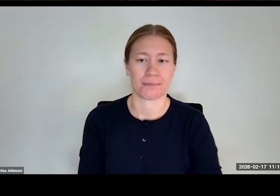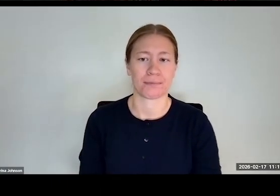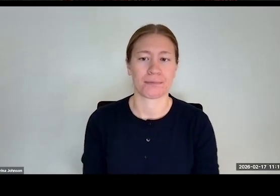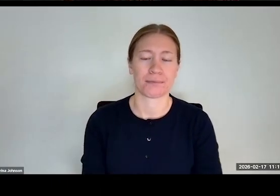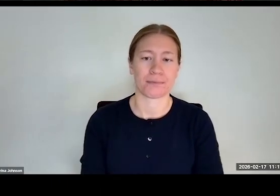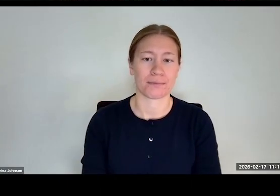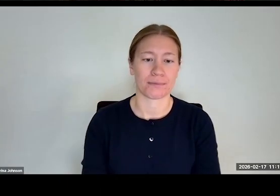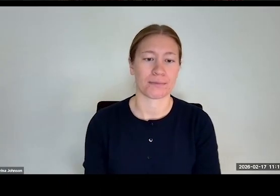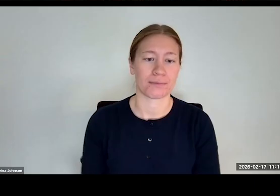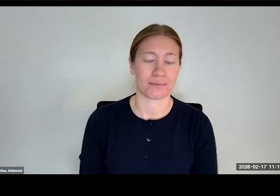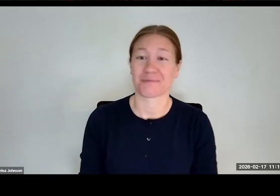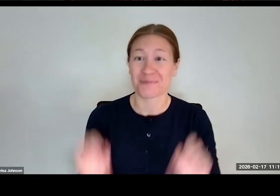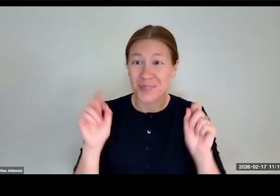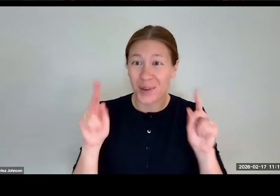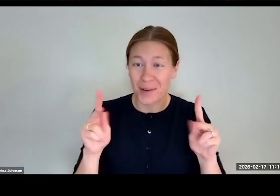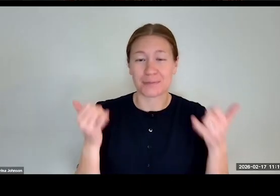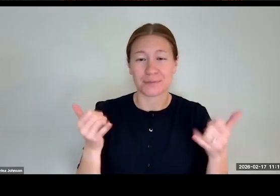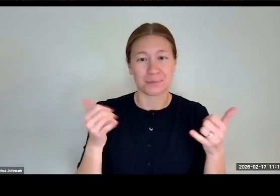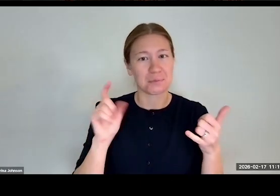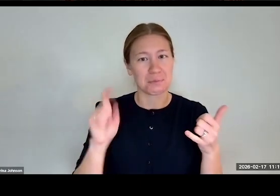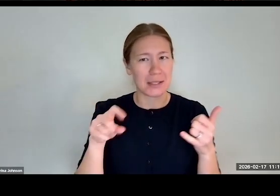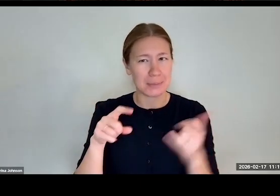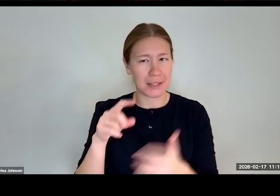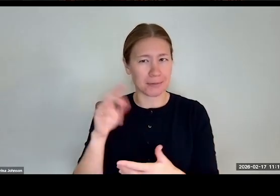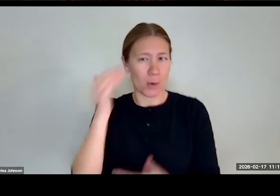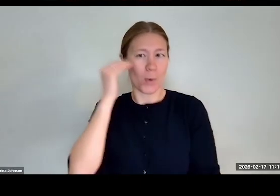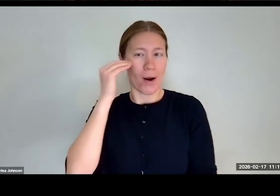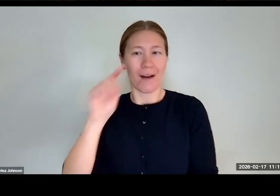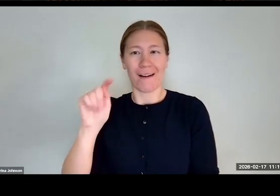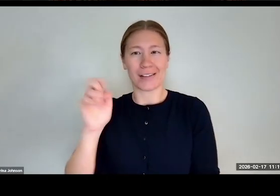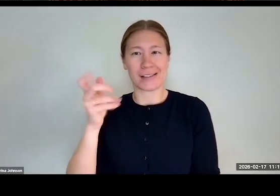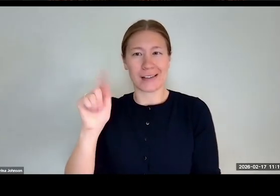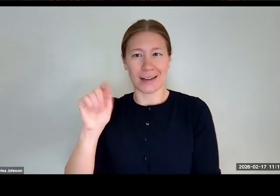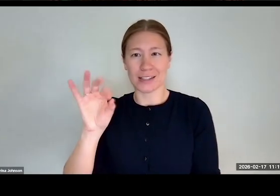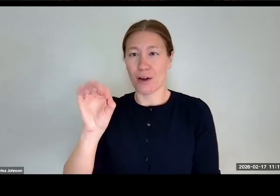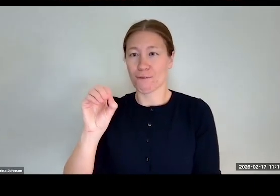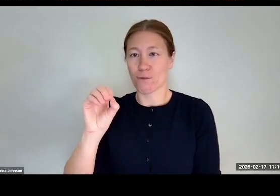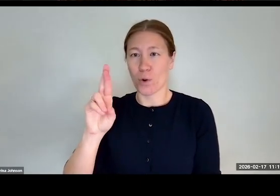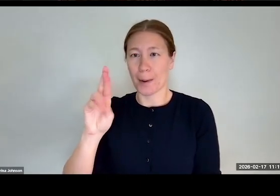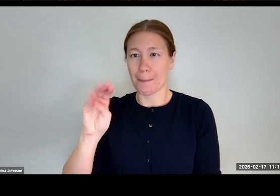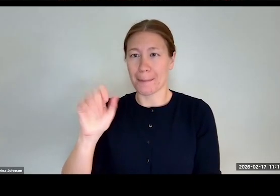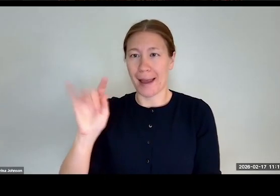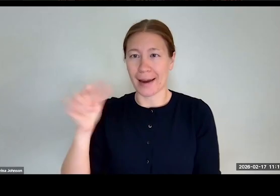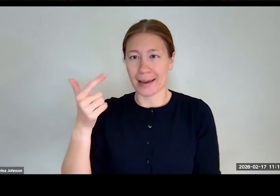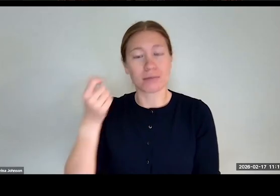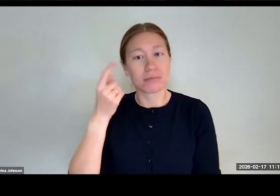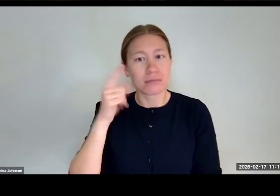Okay, we also need to be concerned about our text formatting, so we need to make sure that we are selecting easy to read fonts